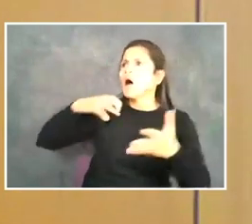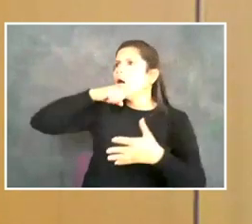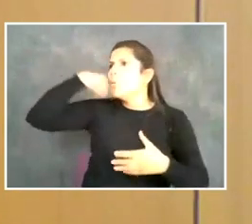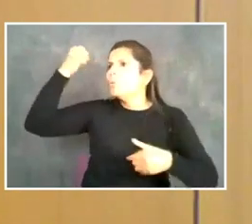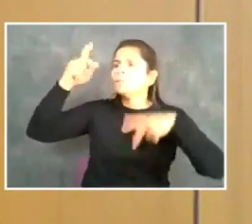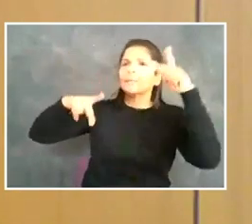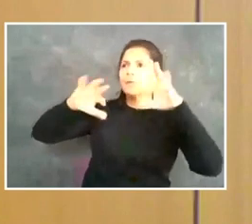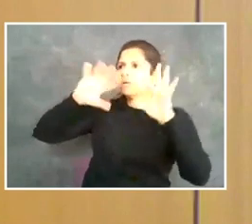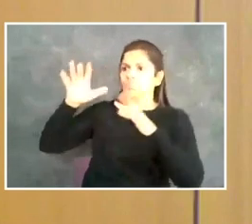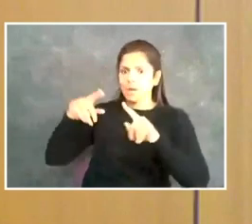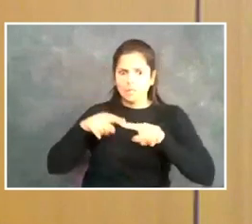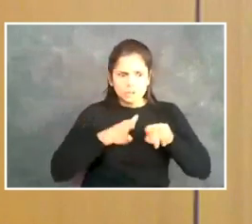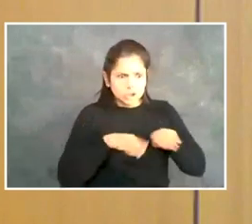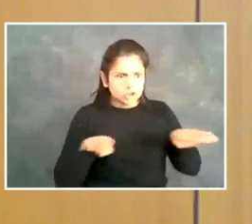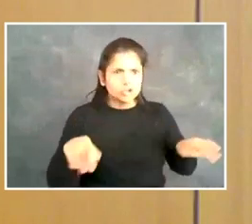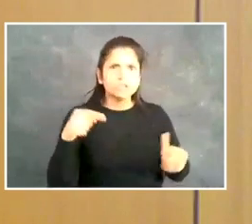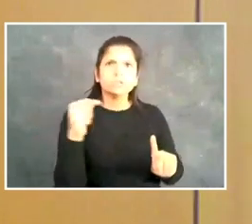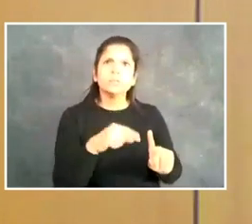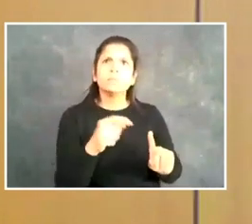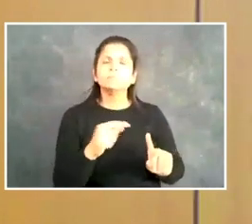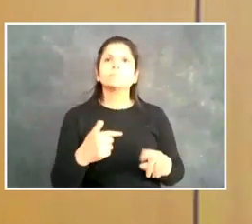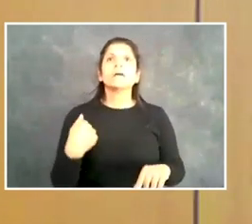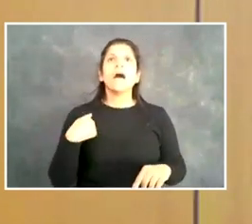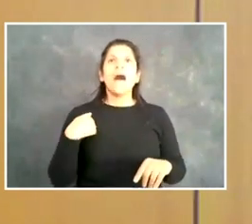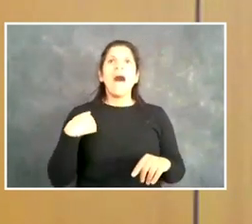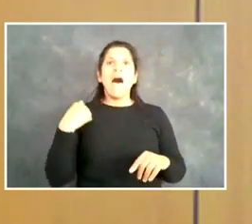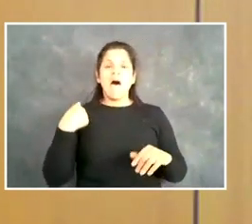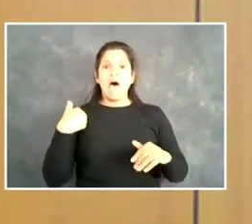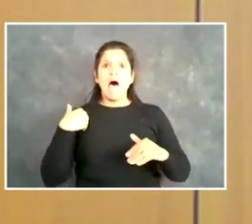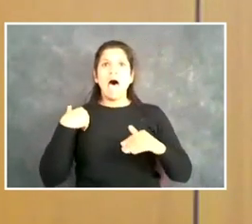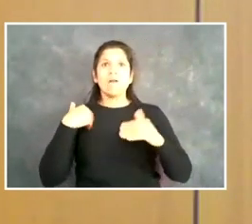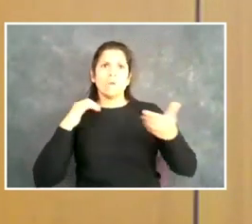THE CASES SHE HAS SEEN BUT WE ARE IN CONTACT WITH OUR ACADEMIC PARTNERS TO ENSURE